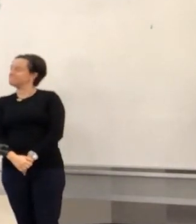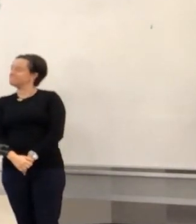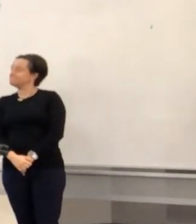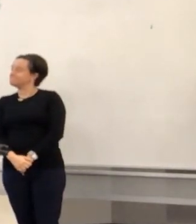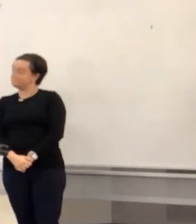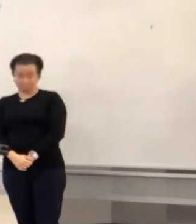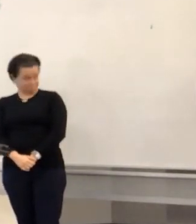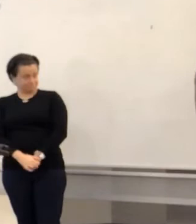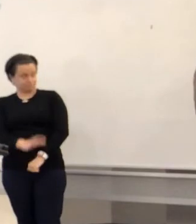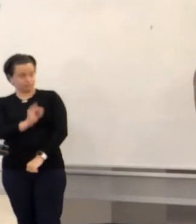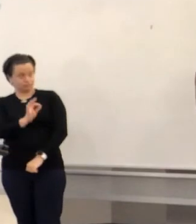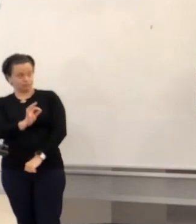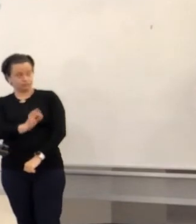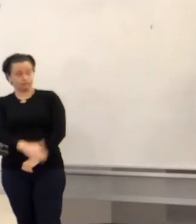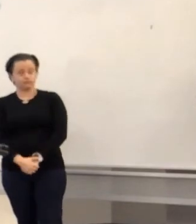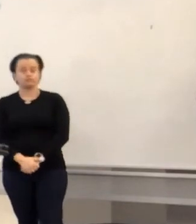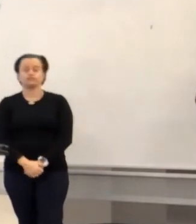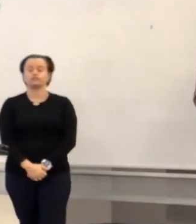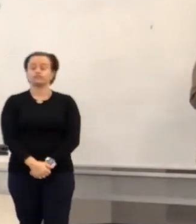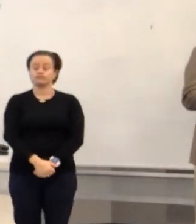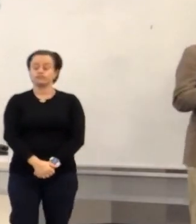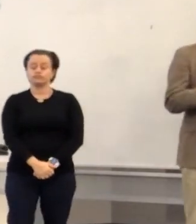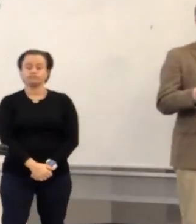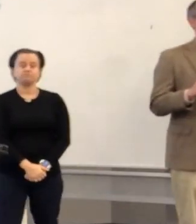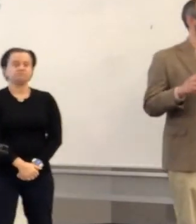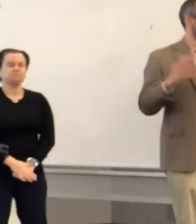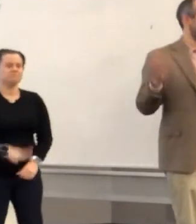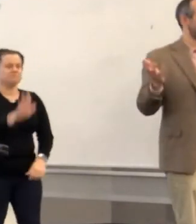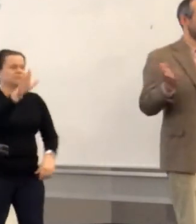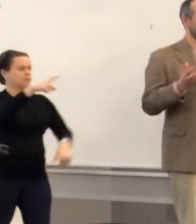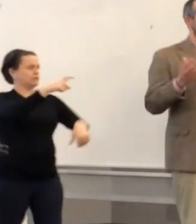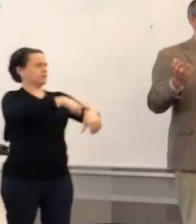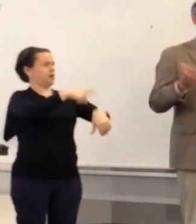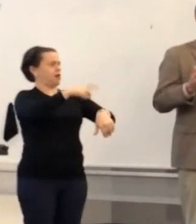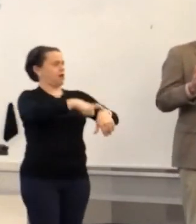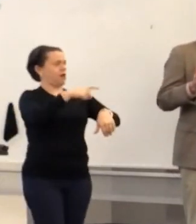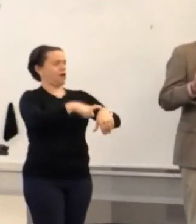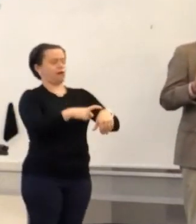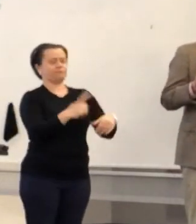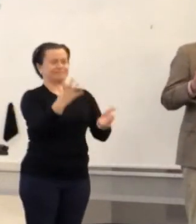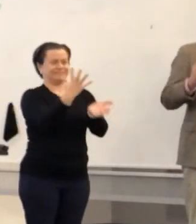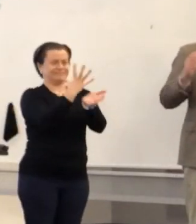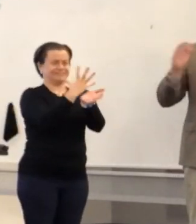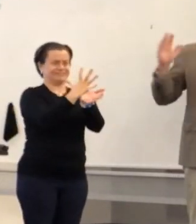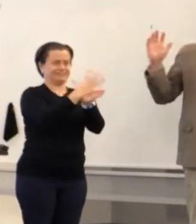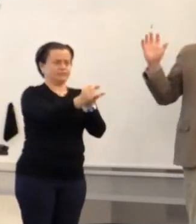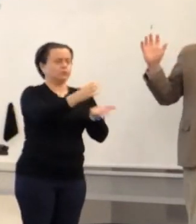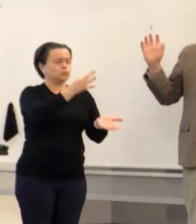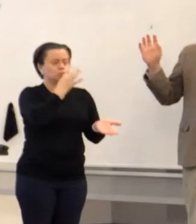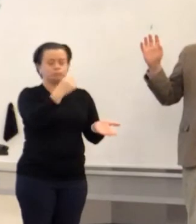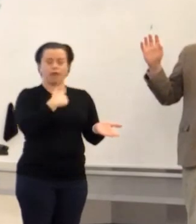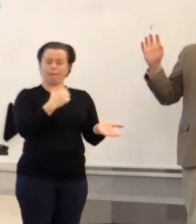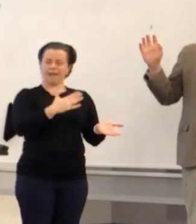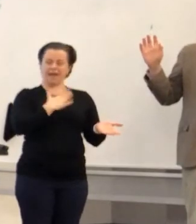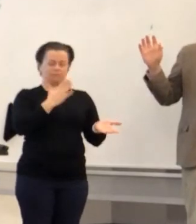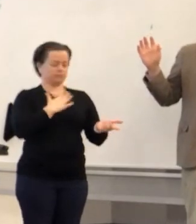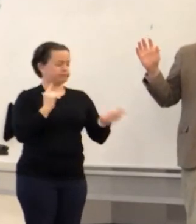[Woman] Thank you. [Robert] So, we don't have too much more time, I'm glad we're making this very interactive. I probably won't get through too much more